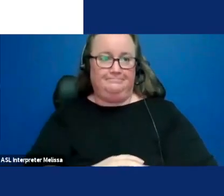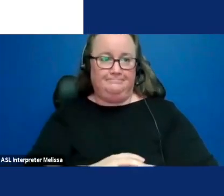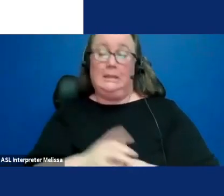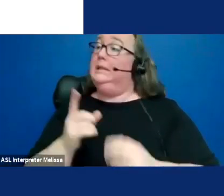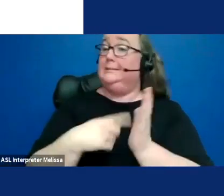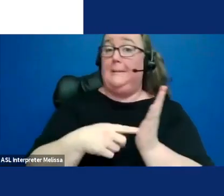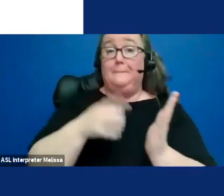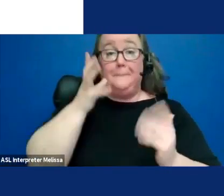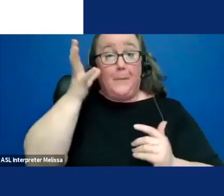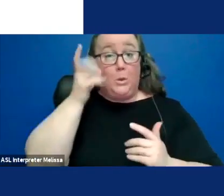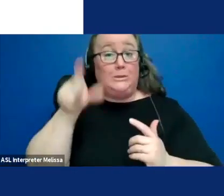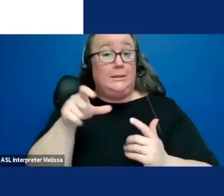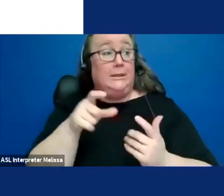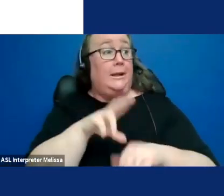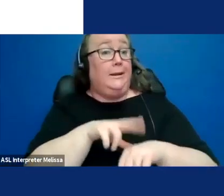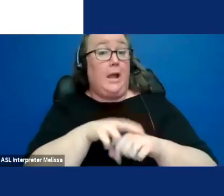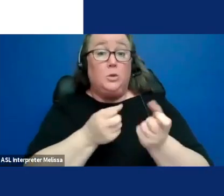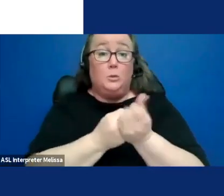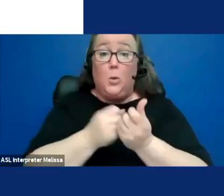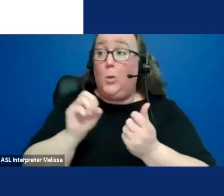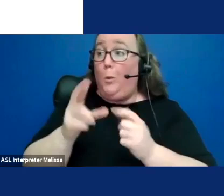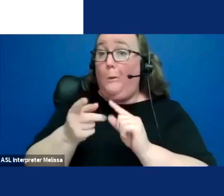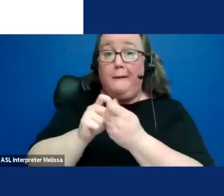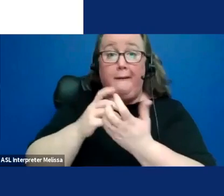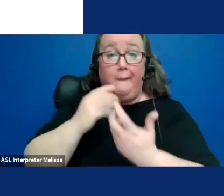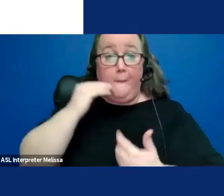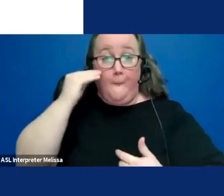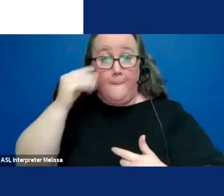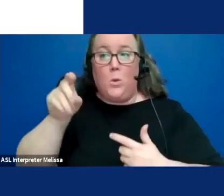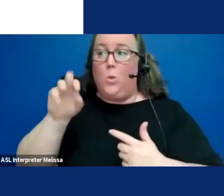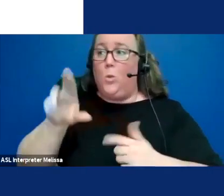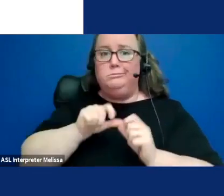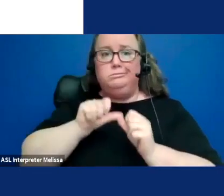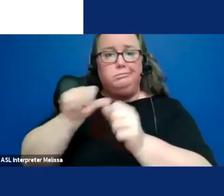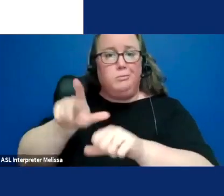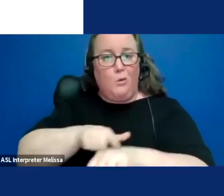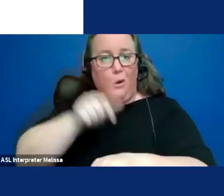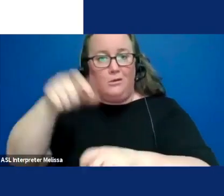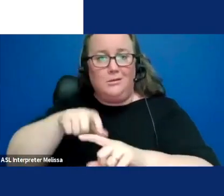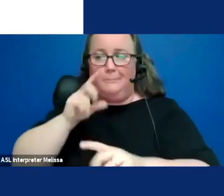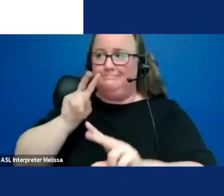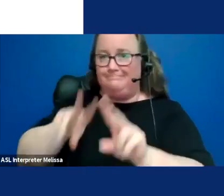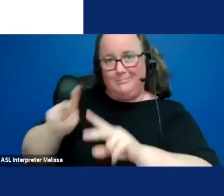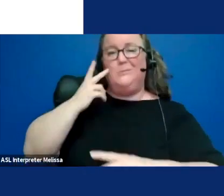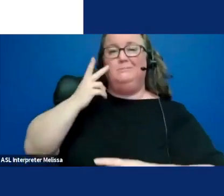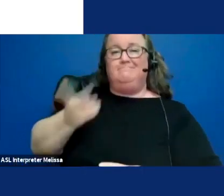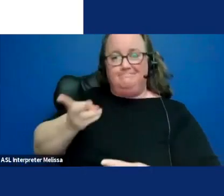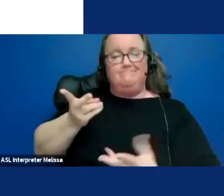or accommodations in home. Maybe you need longer visitation time to actually see how the parent and child are bonding.